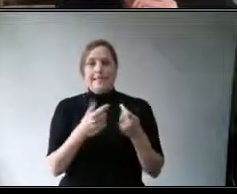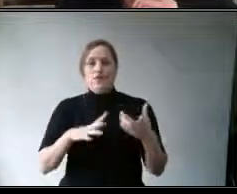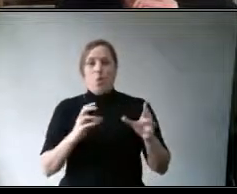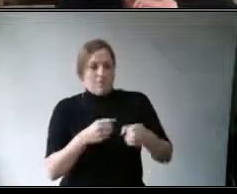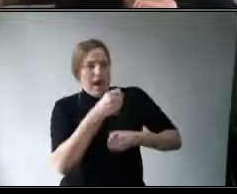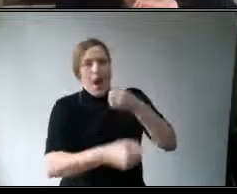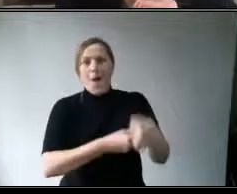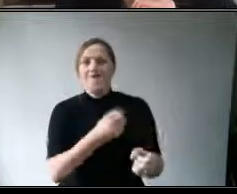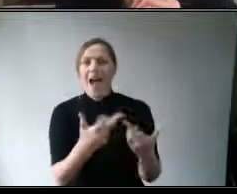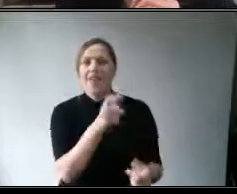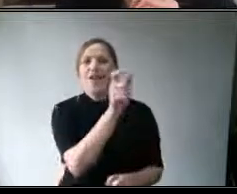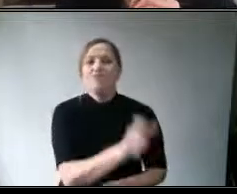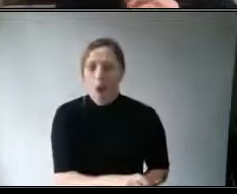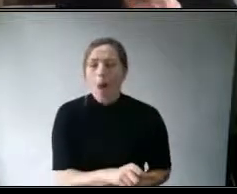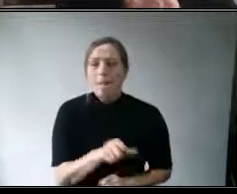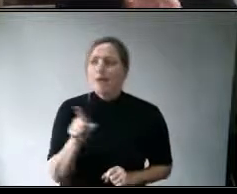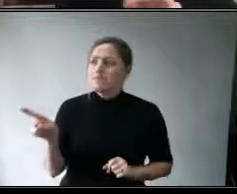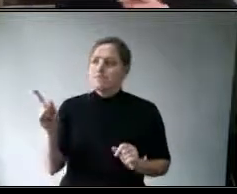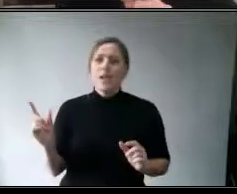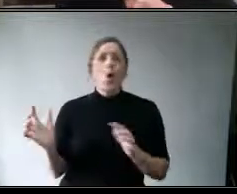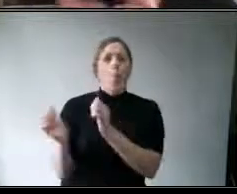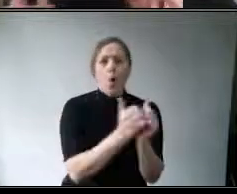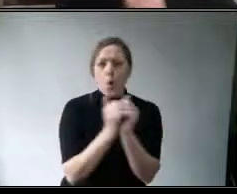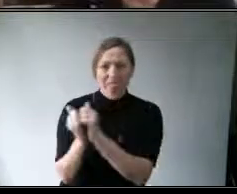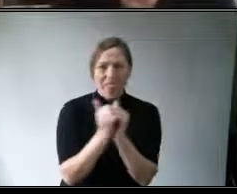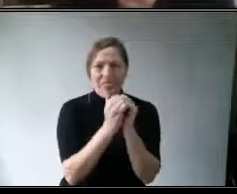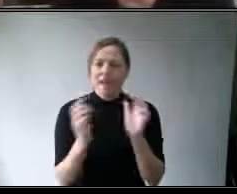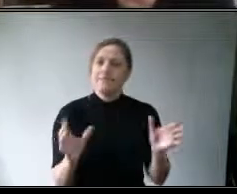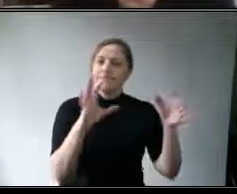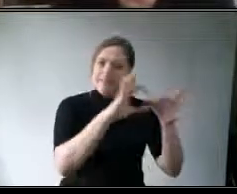and um and one of the great one of the great things about i think the internships last time is